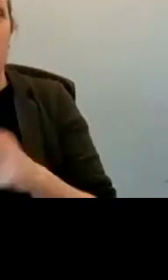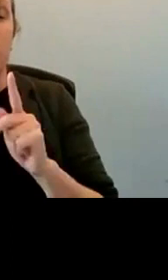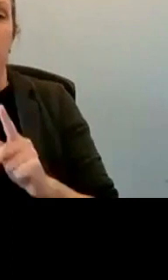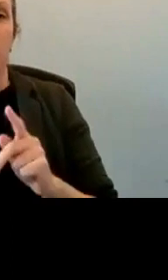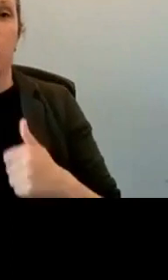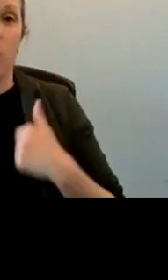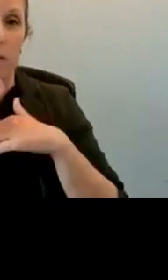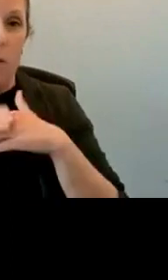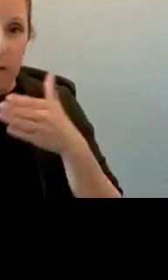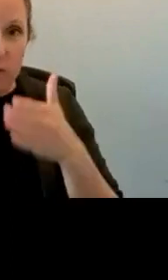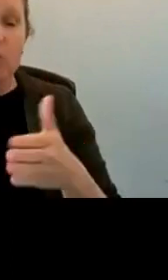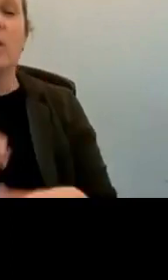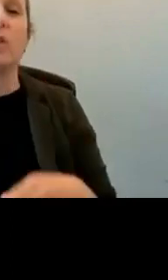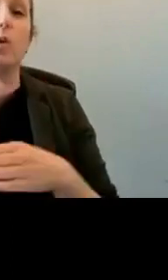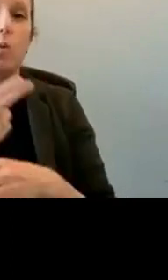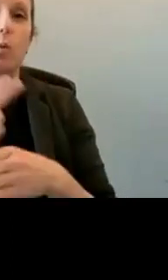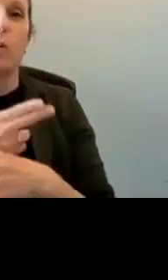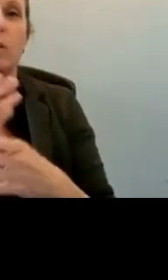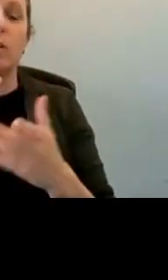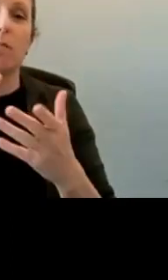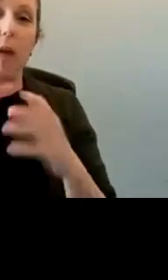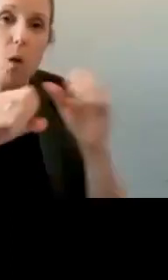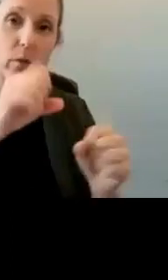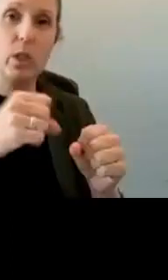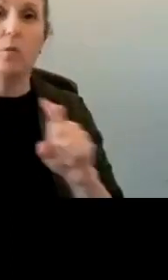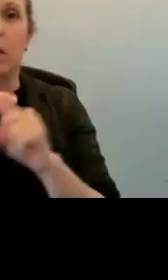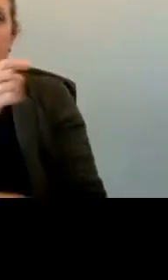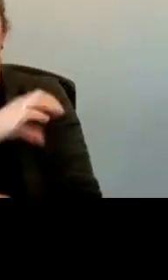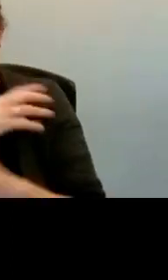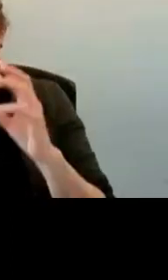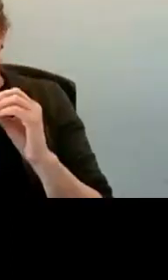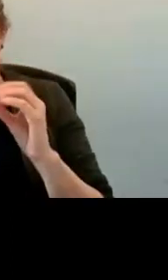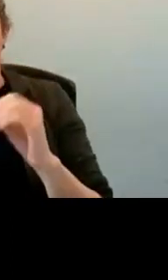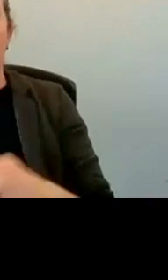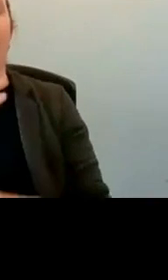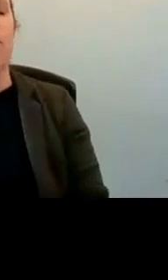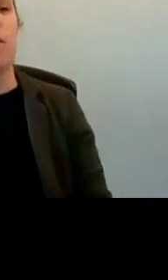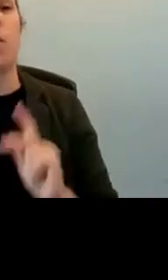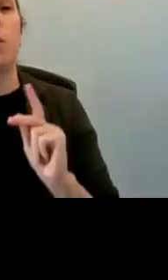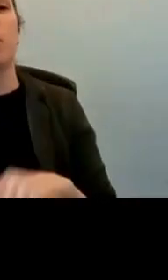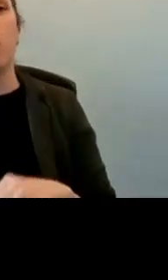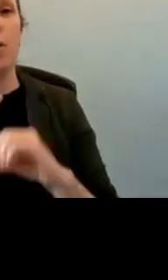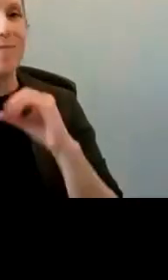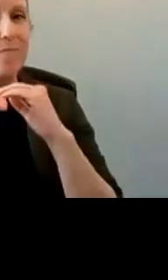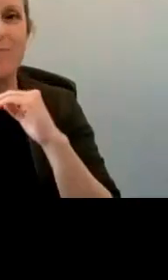Outreach and Clinic sessions and for those who are unstably housed she makes home visits